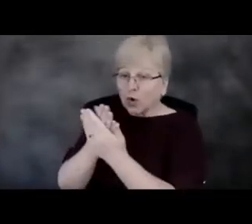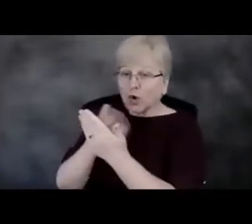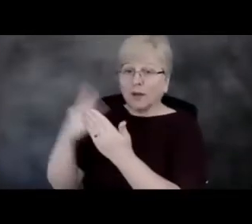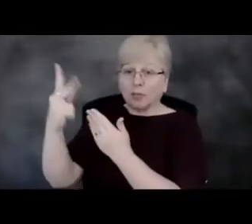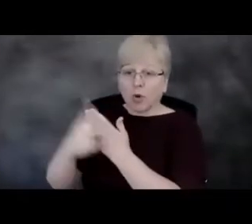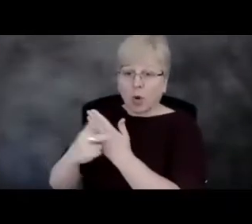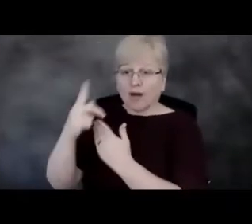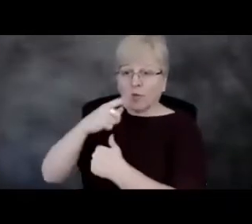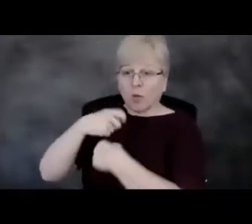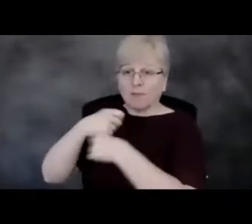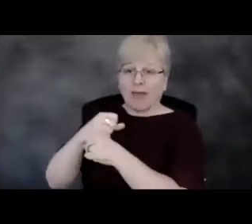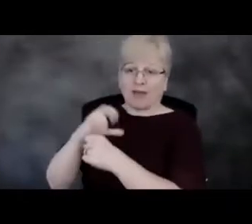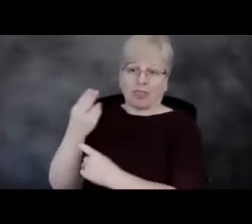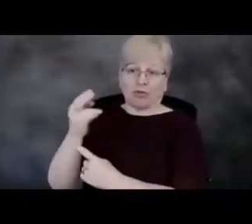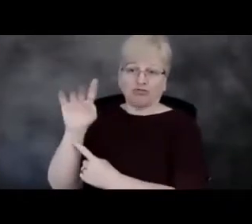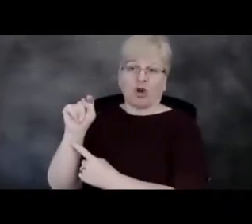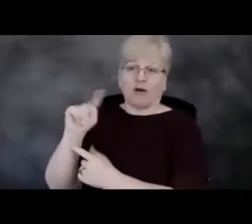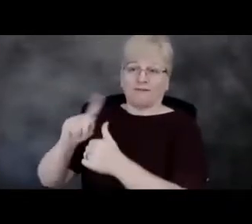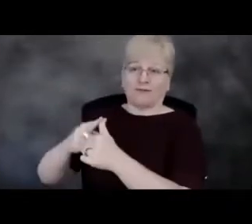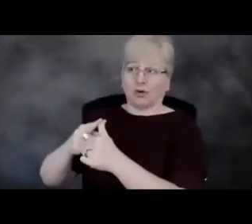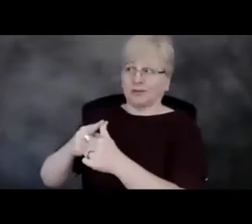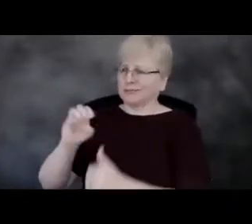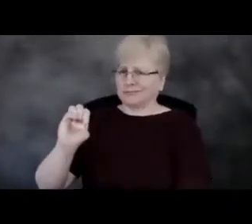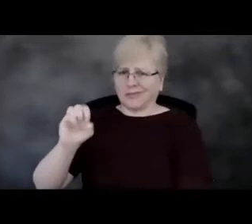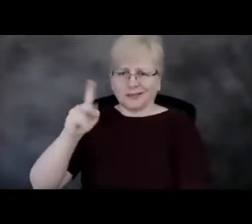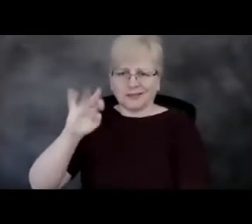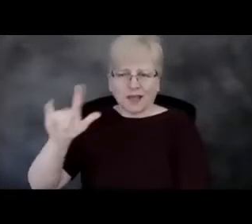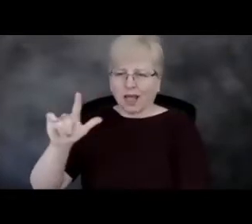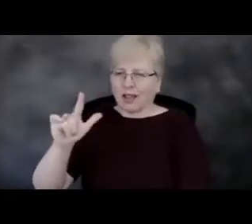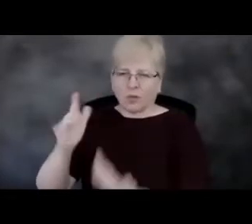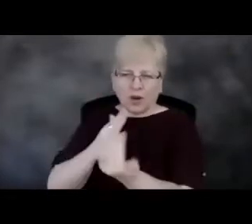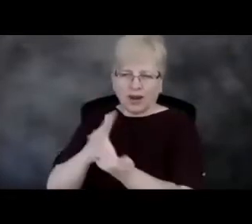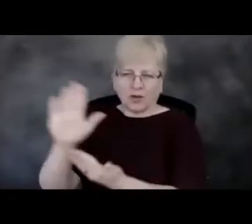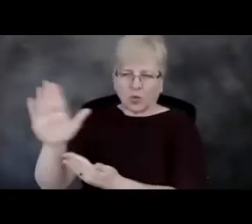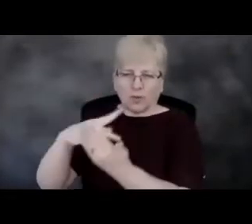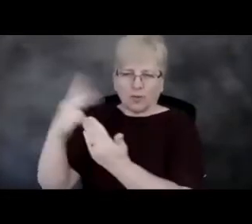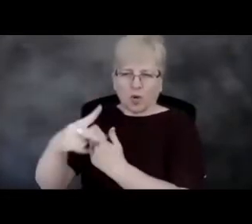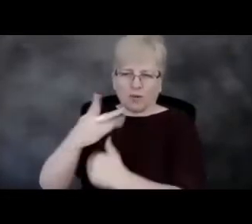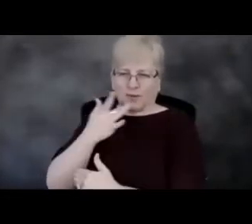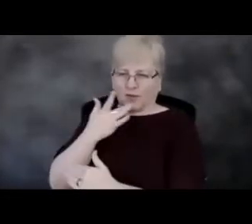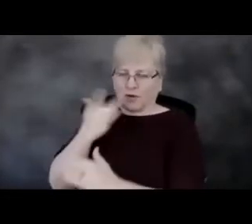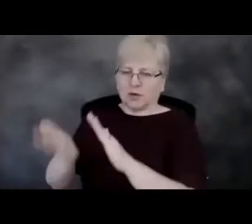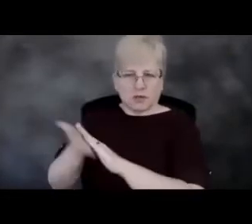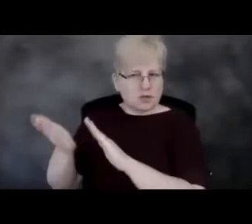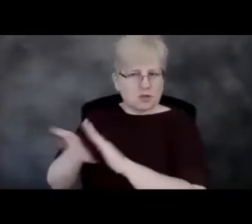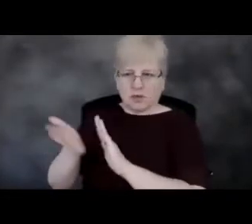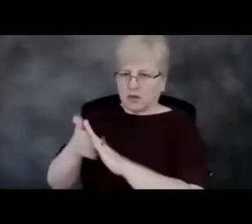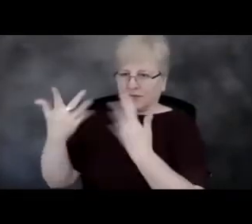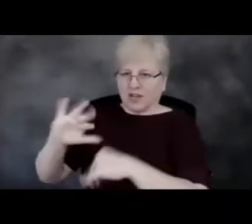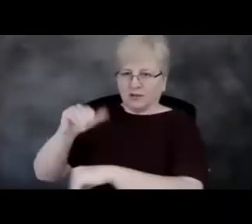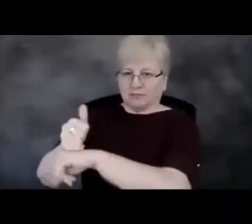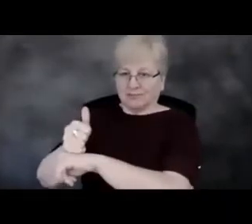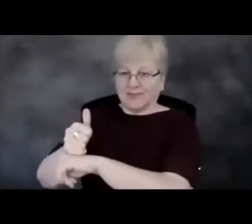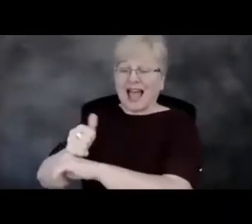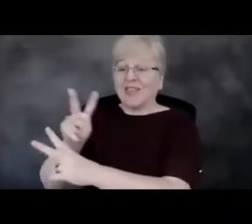want to use Excel or any other kind of program, and then exported as an image, because as